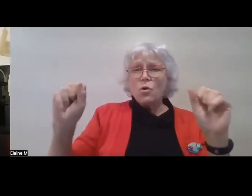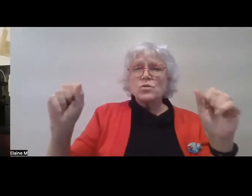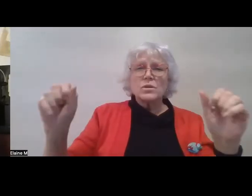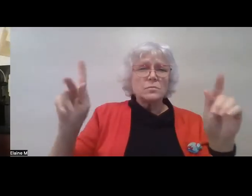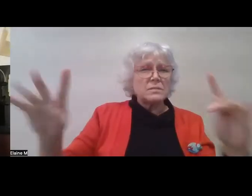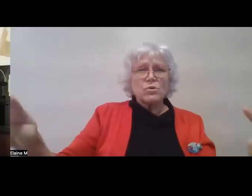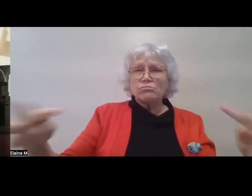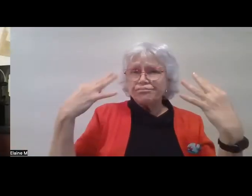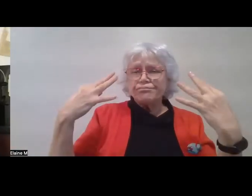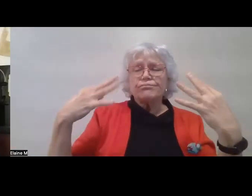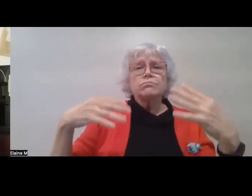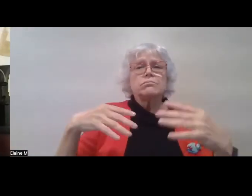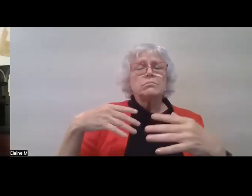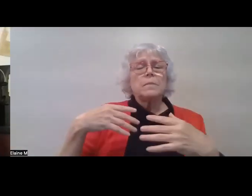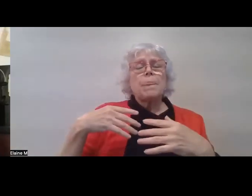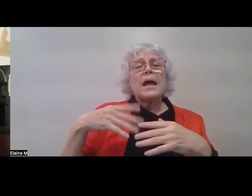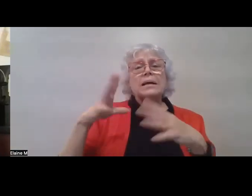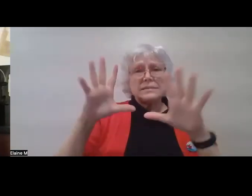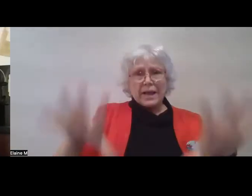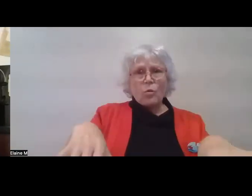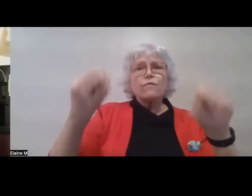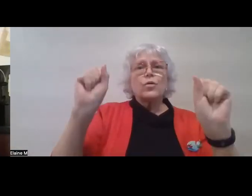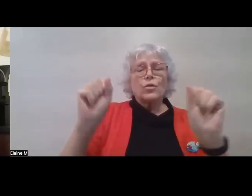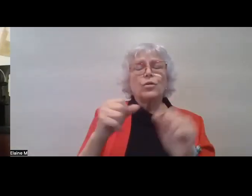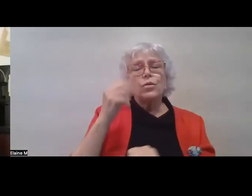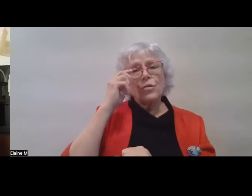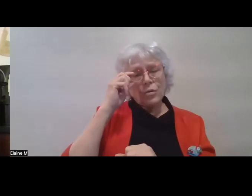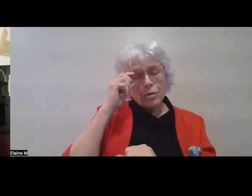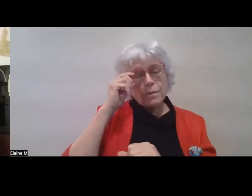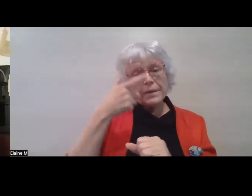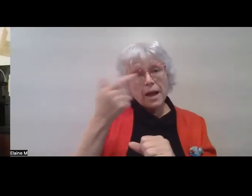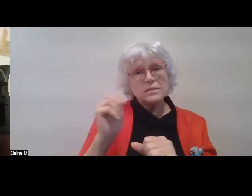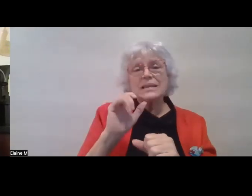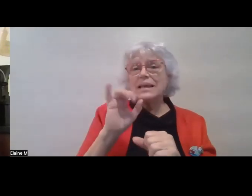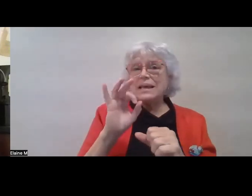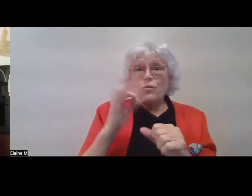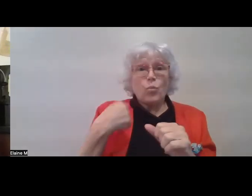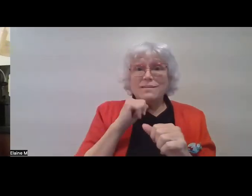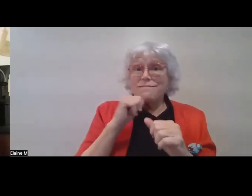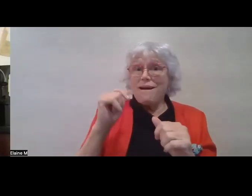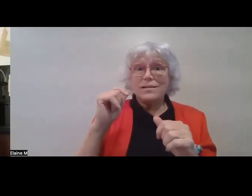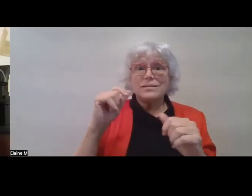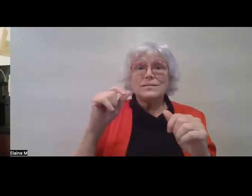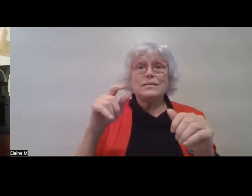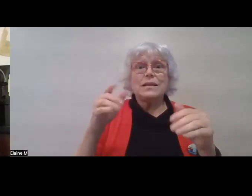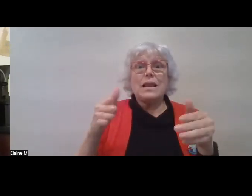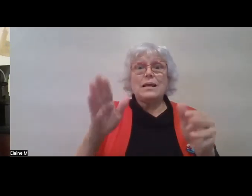take over the spaces. Otherwise, our needs will never be heard and they will never be met.